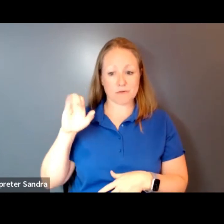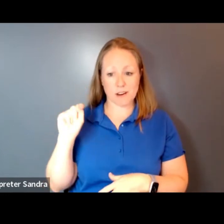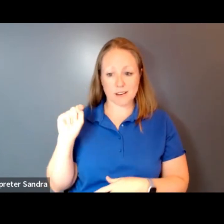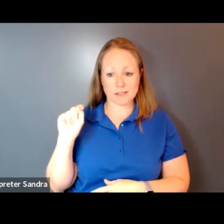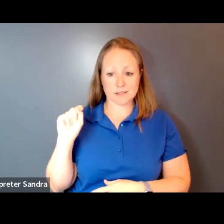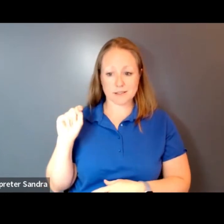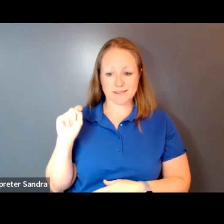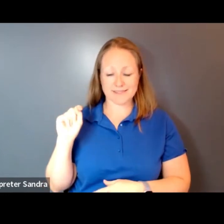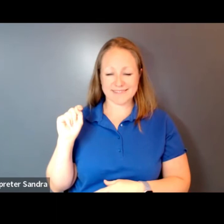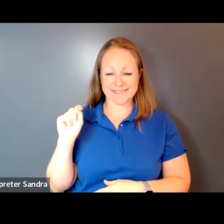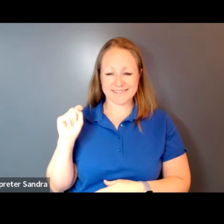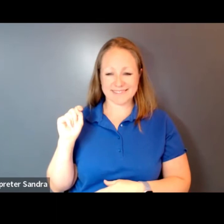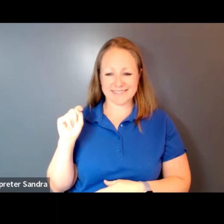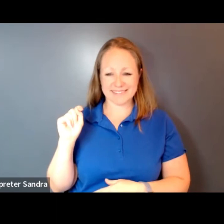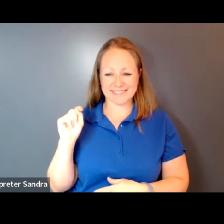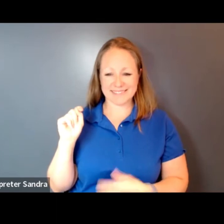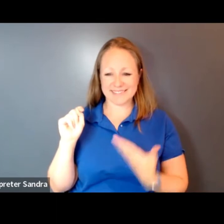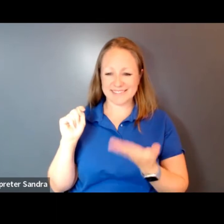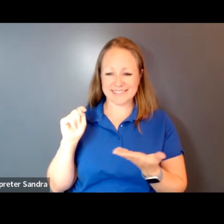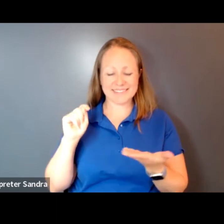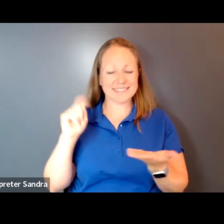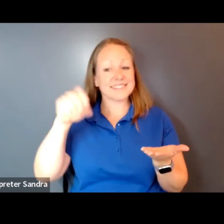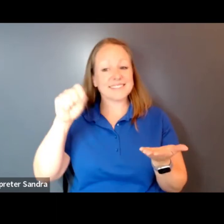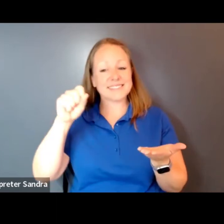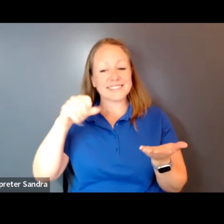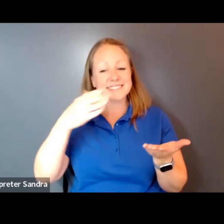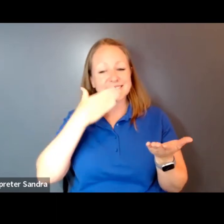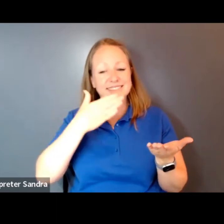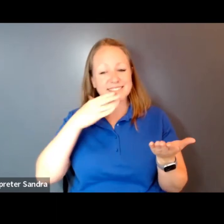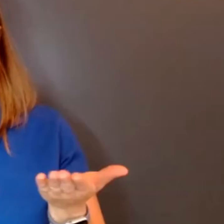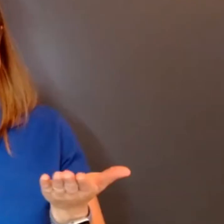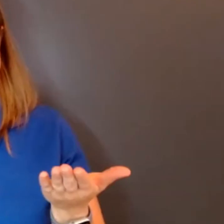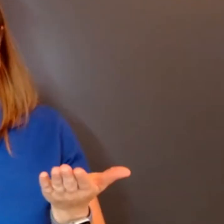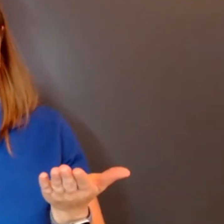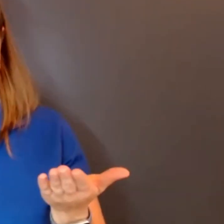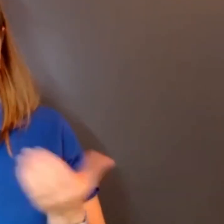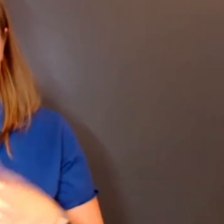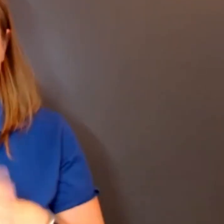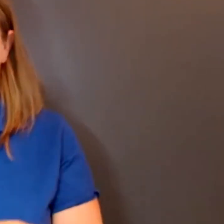Pat Wright: Yes, thank you, Nate. Good afternoon, everyone.